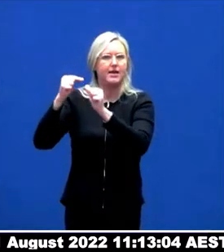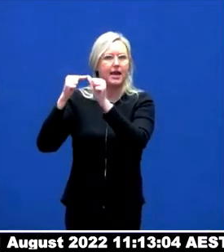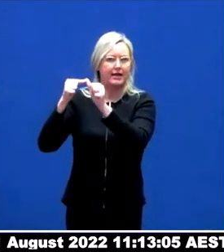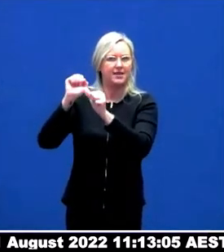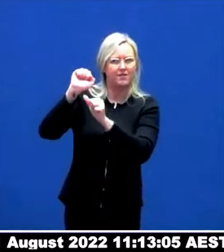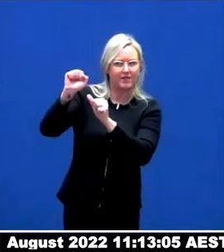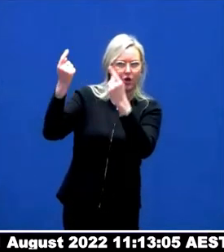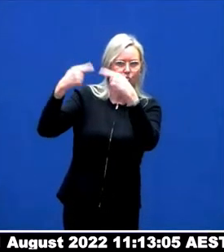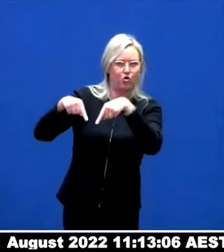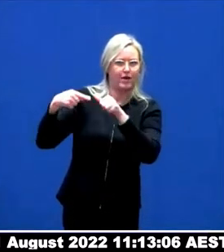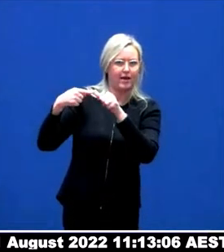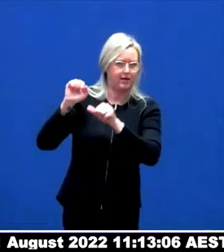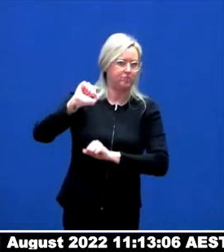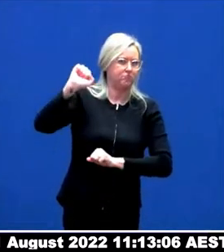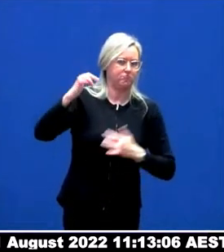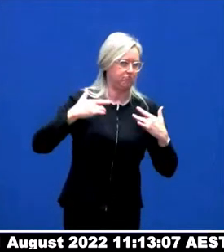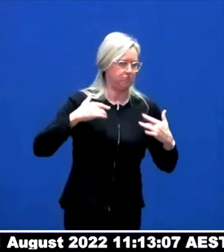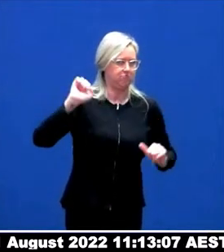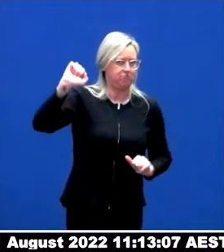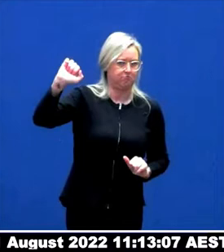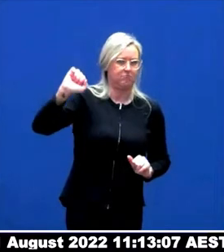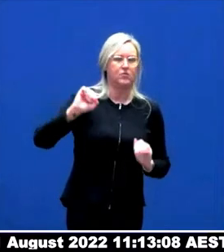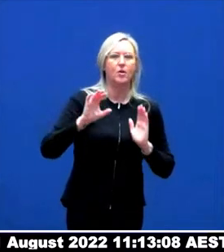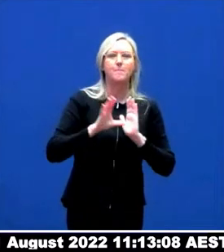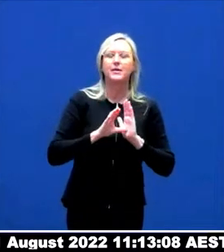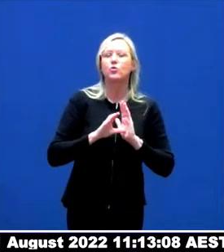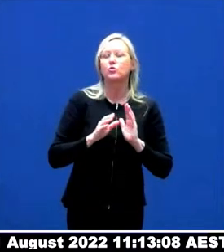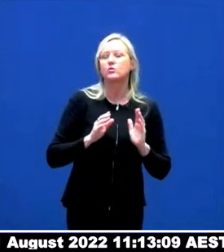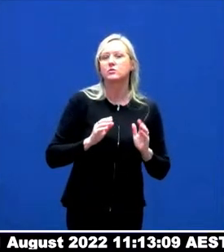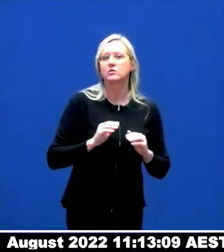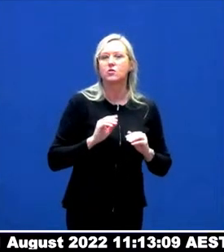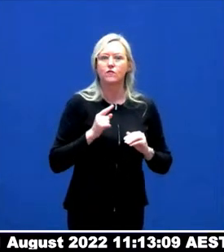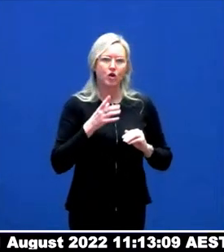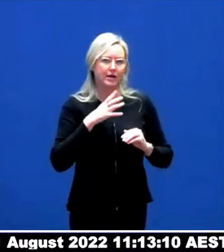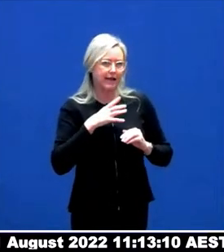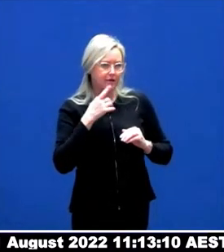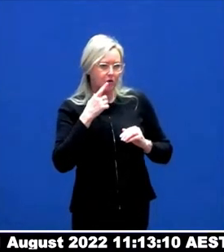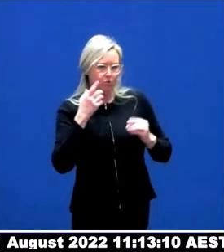Because I think, as has been identified, one has to look at the pathways and how people